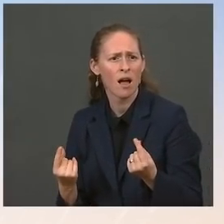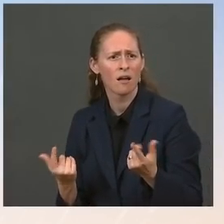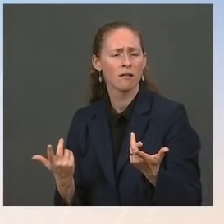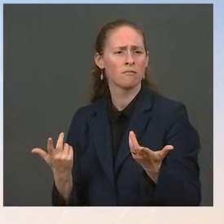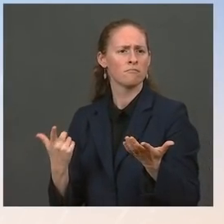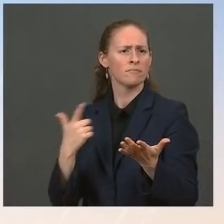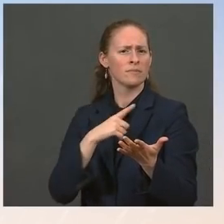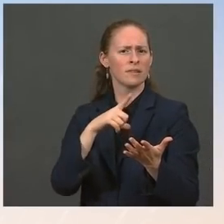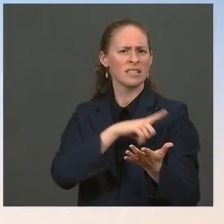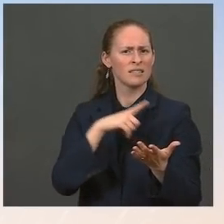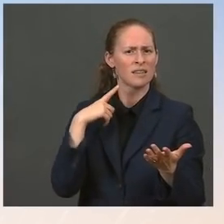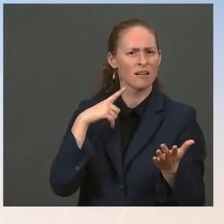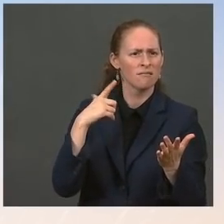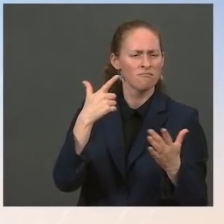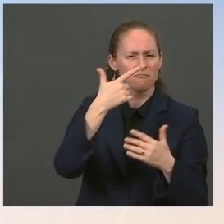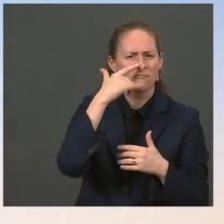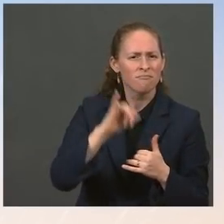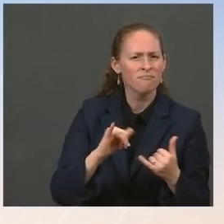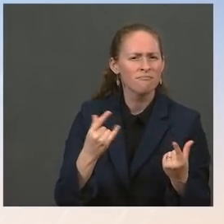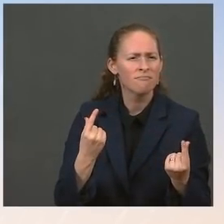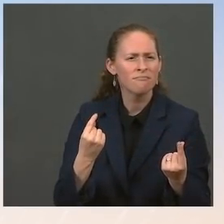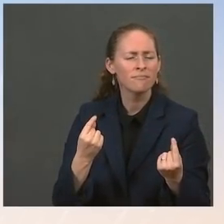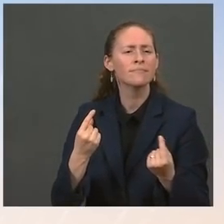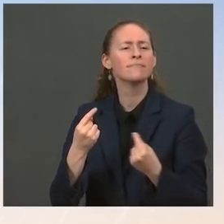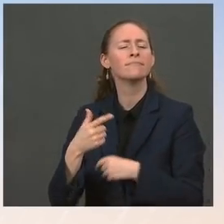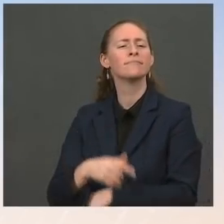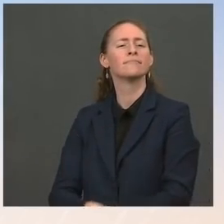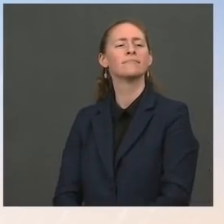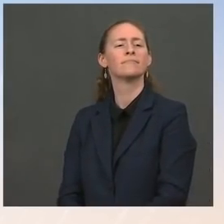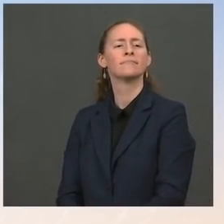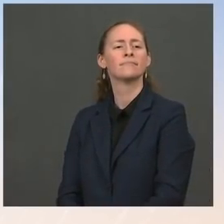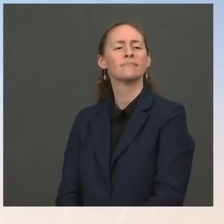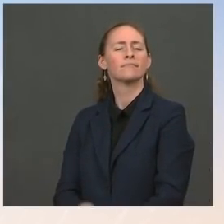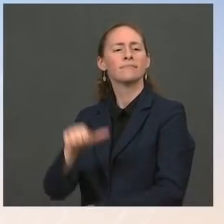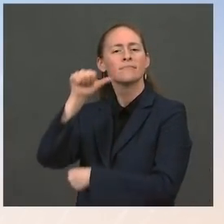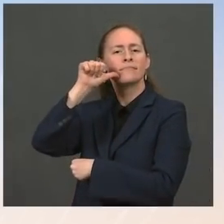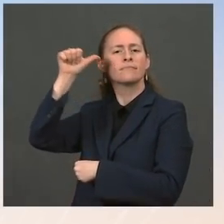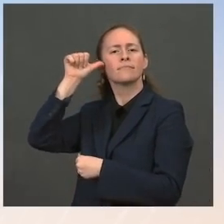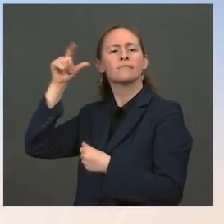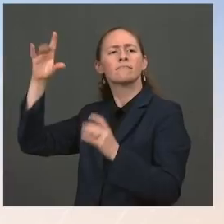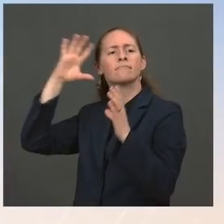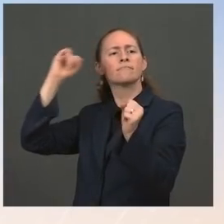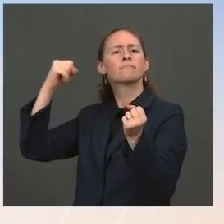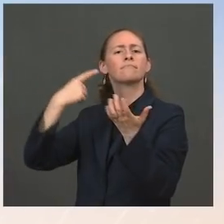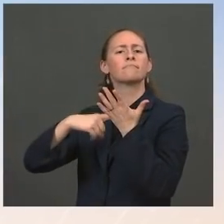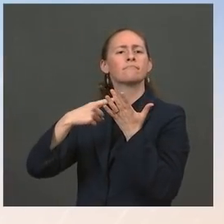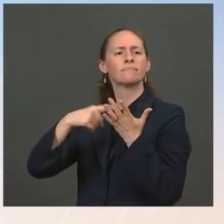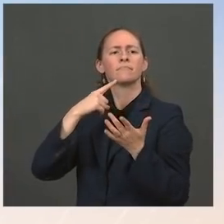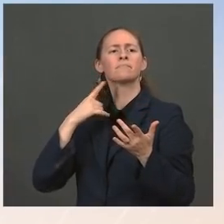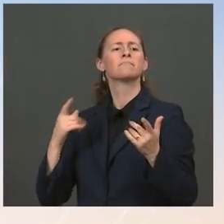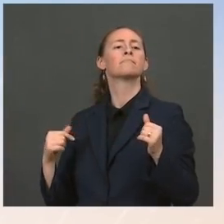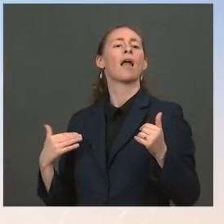apparently, yesterday, you said he was alluding to when he said "real possibility" -- right? -- talking about what could possibly happen on the Hill.